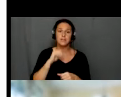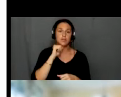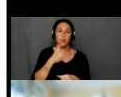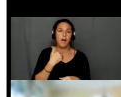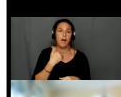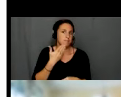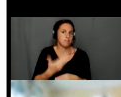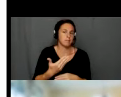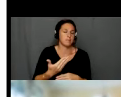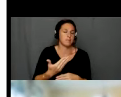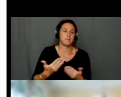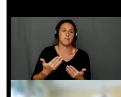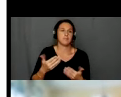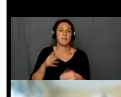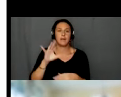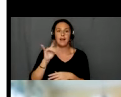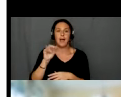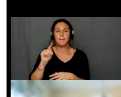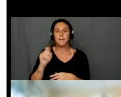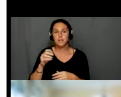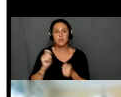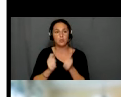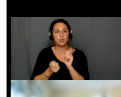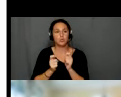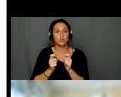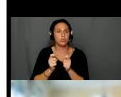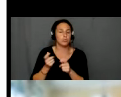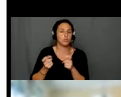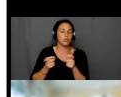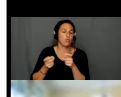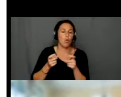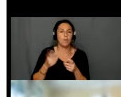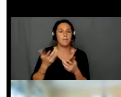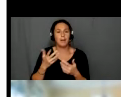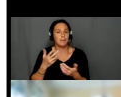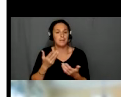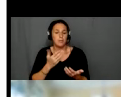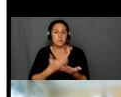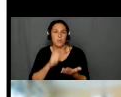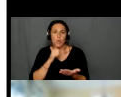might just have fans and don't have very good